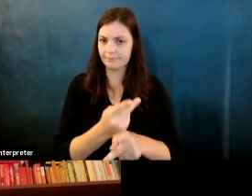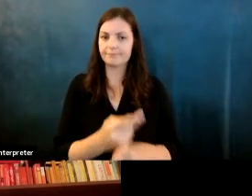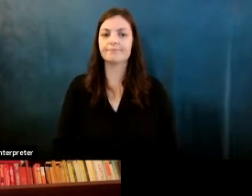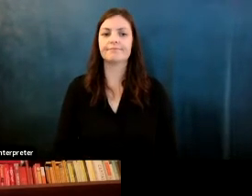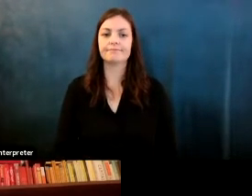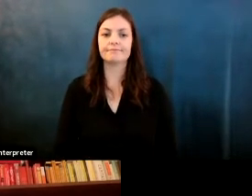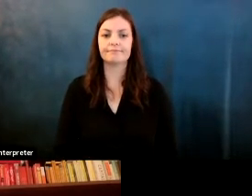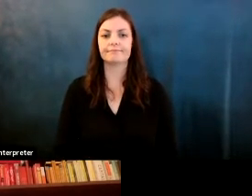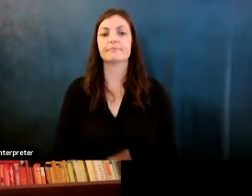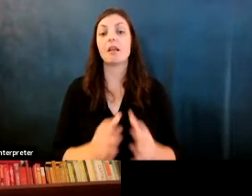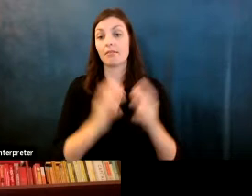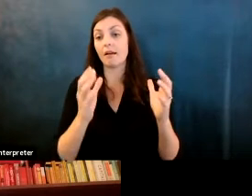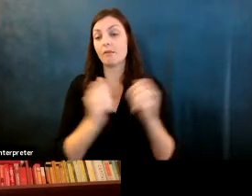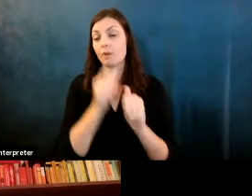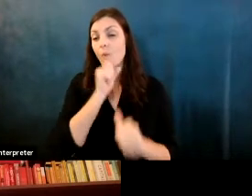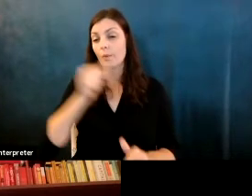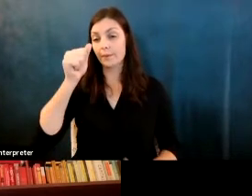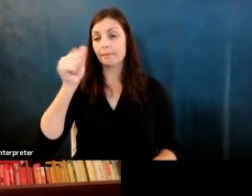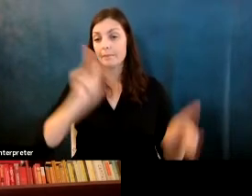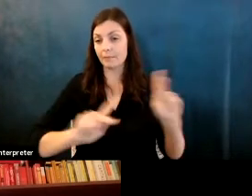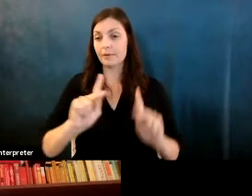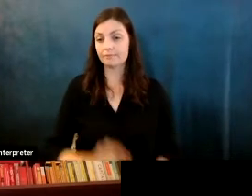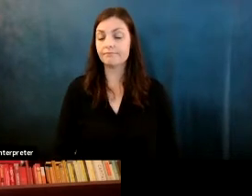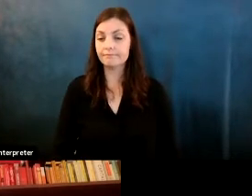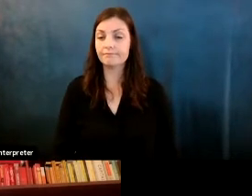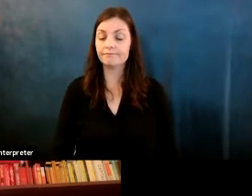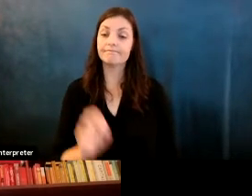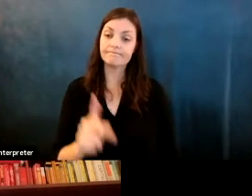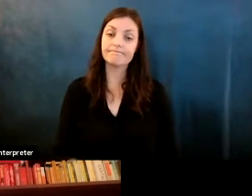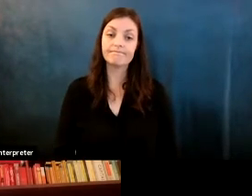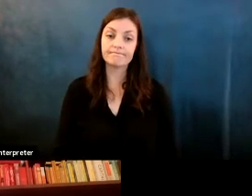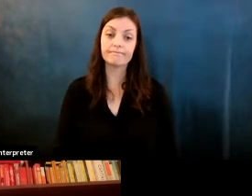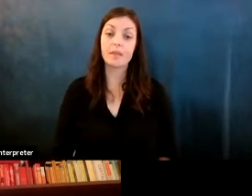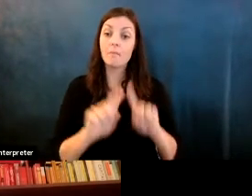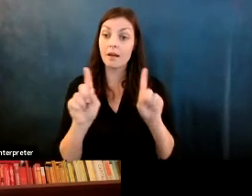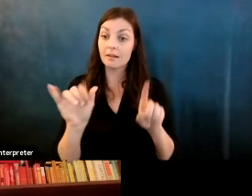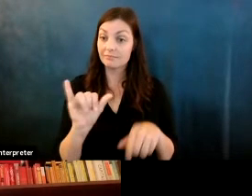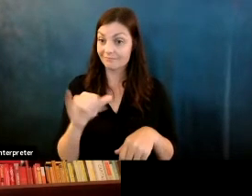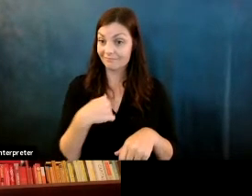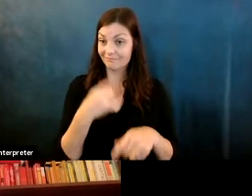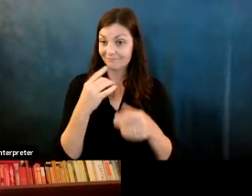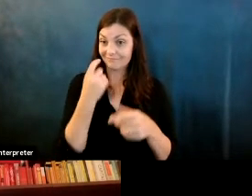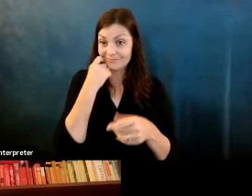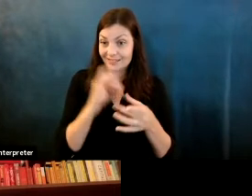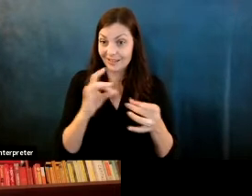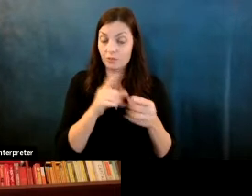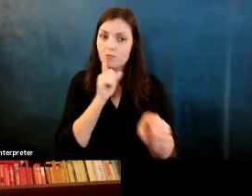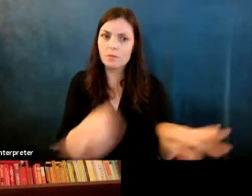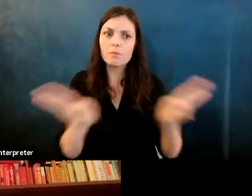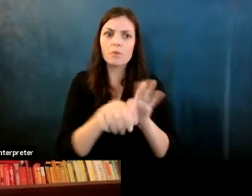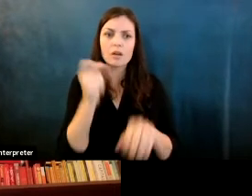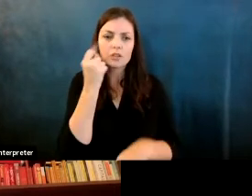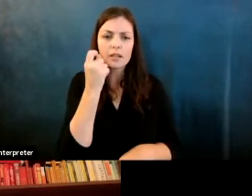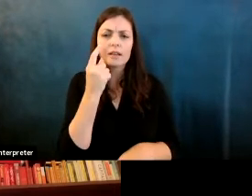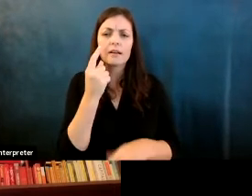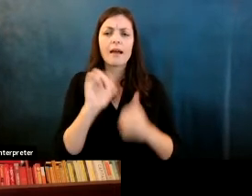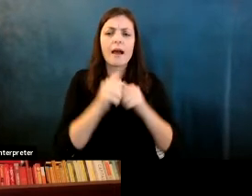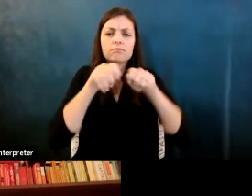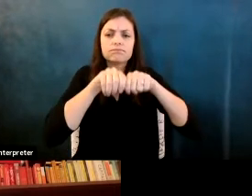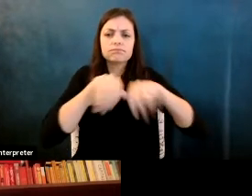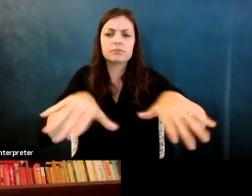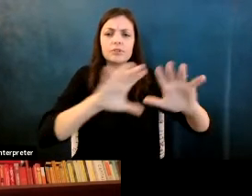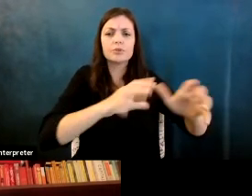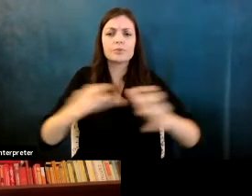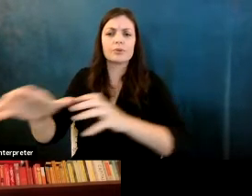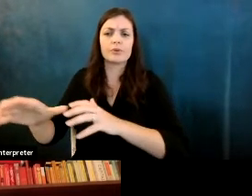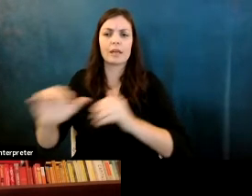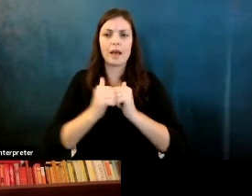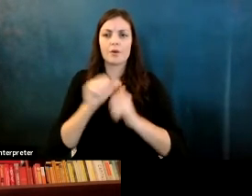Fernanda Viegas: A lot of them with elderly people Okay, but, as I was saying, it is really important to understand what is the distribution overall and how skewed your data set is, in fact.